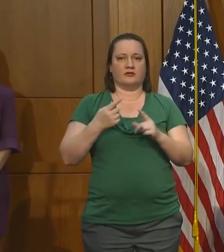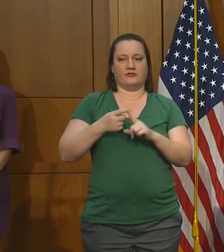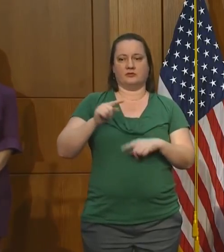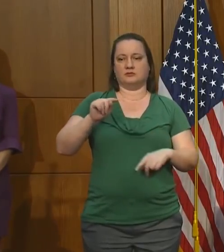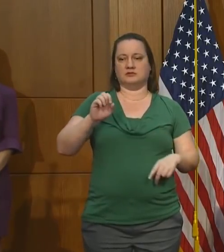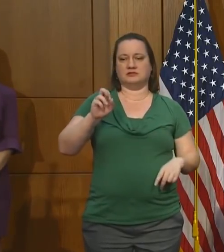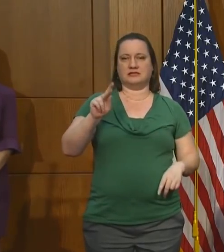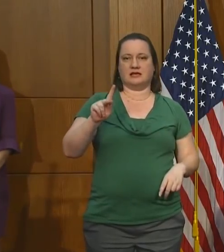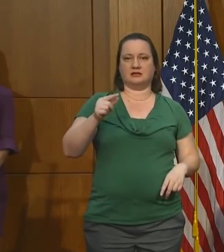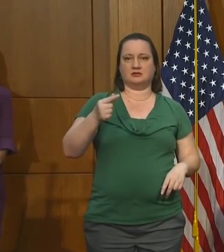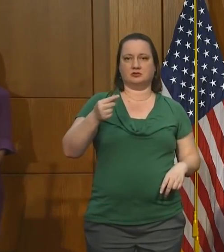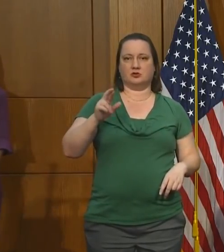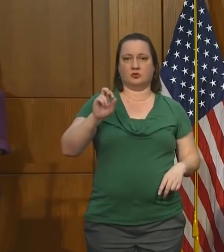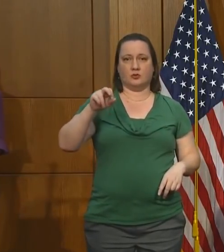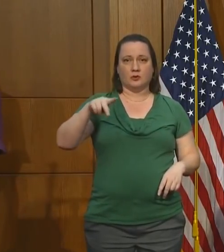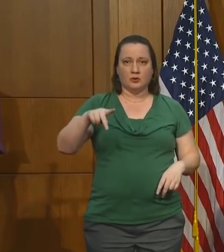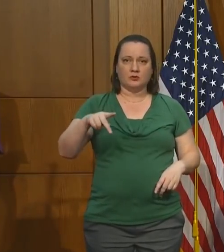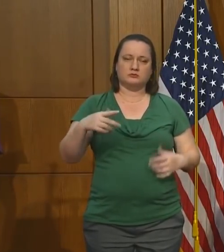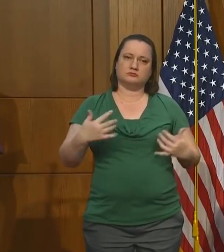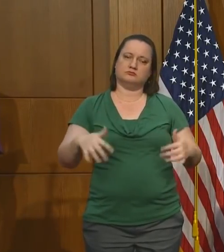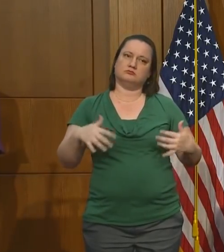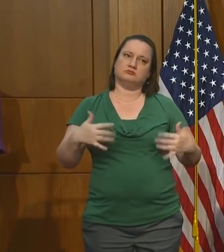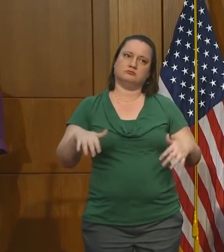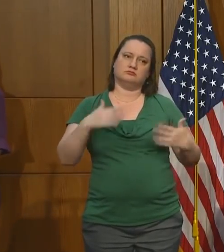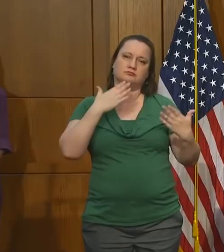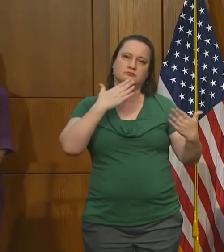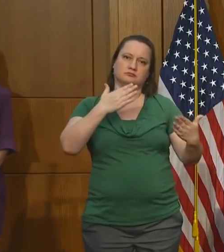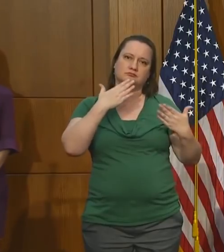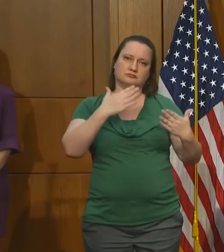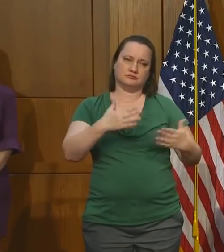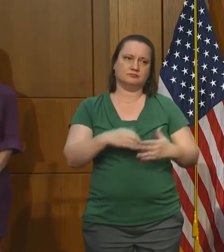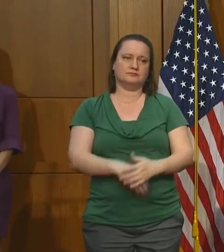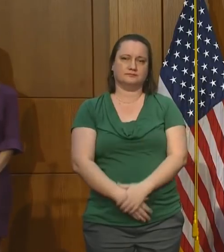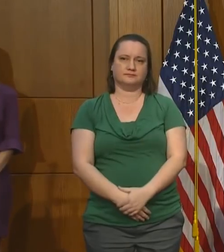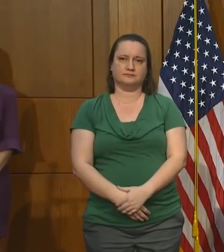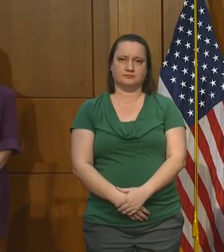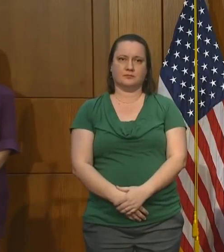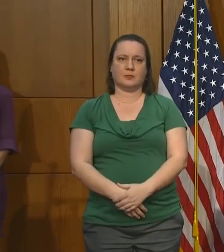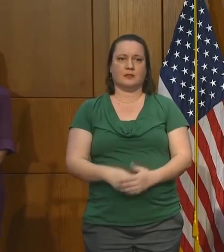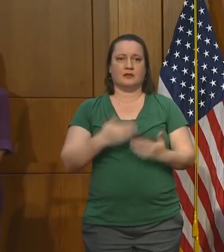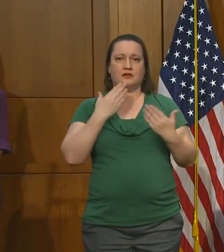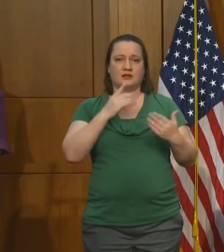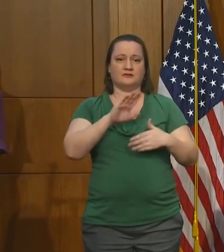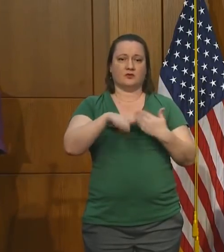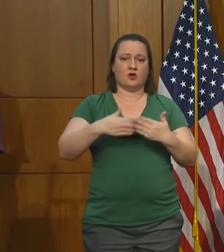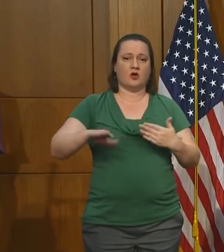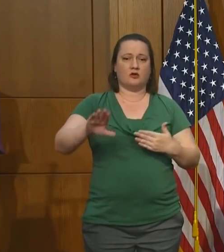BACK TO WHERE YOU WORK PRIOR COME NINETEEN AND SO THE IN. THAT WE HAVE RECEIVED. THE TASK